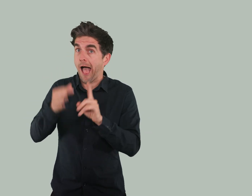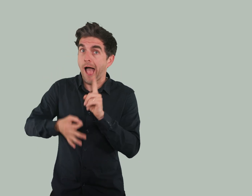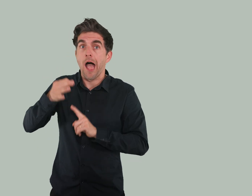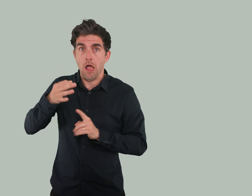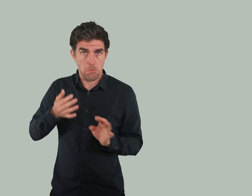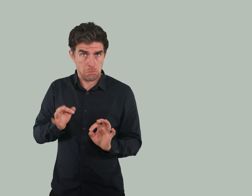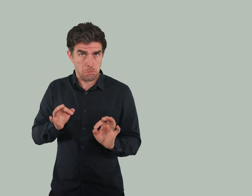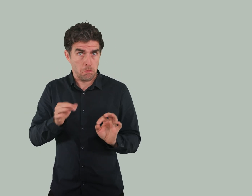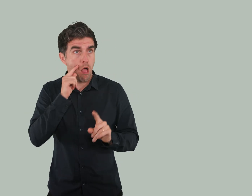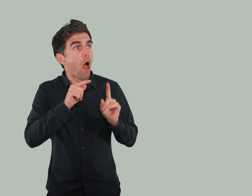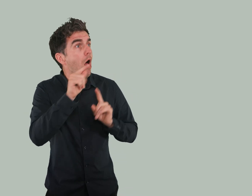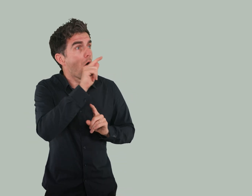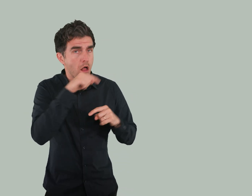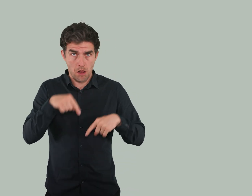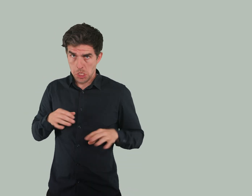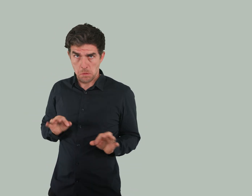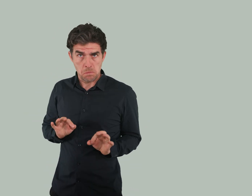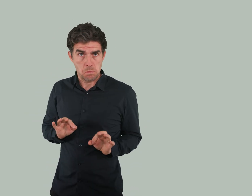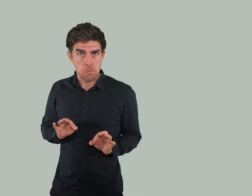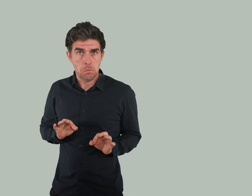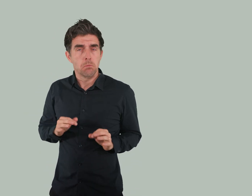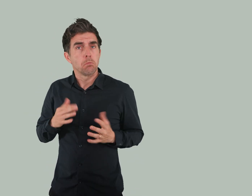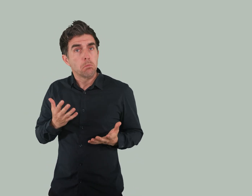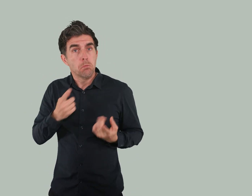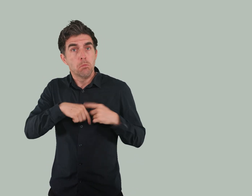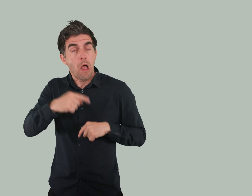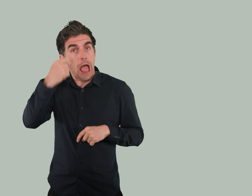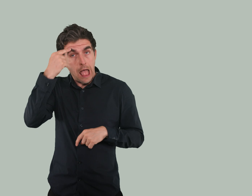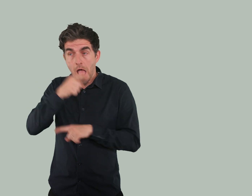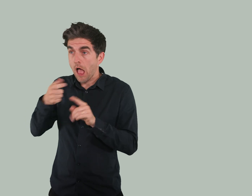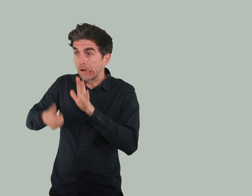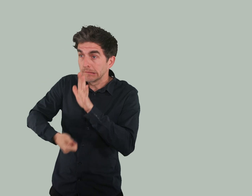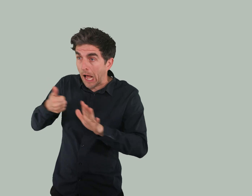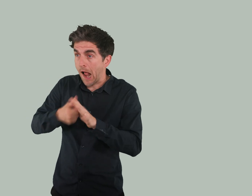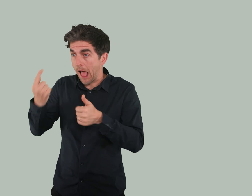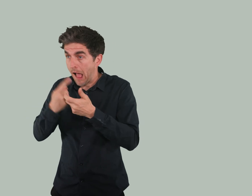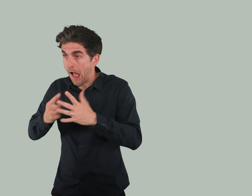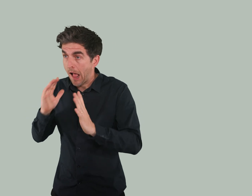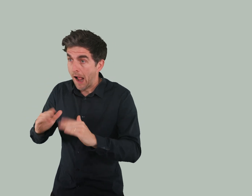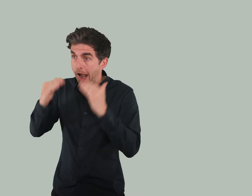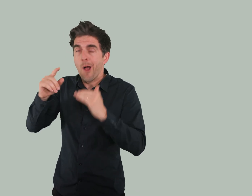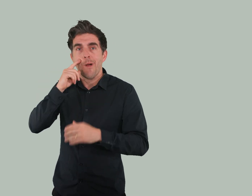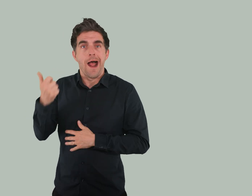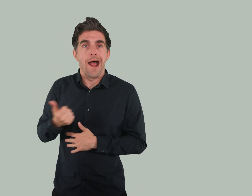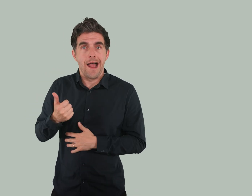anywhere close to the levels seen elsewhere. The assumption has been that if supply improves,